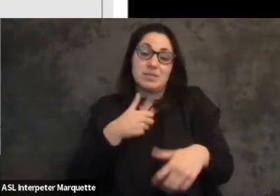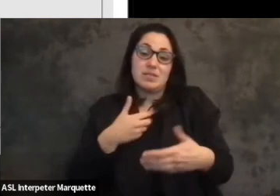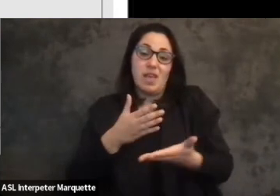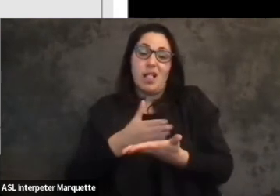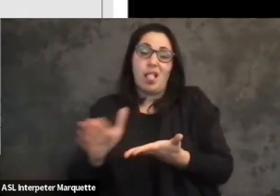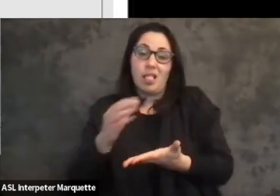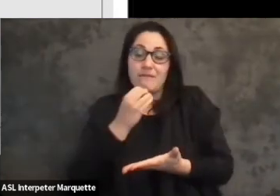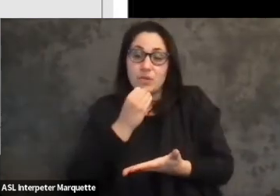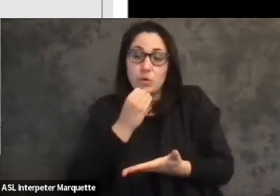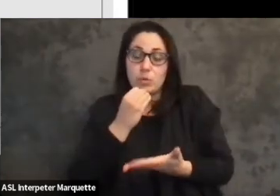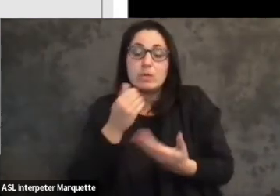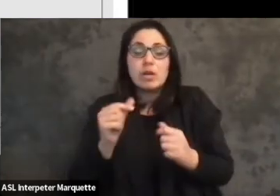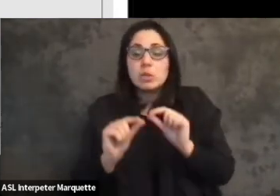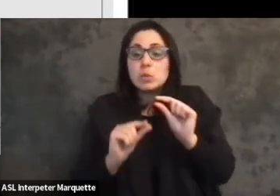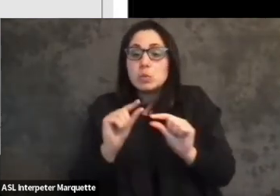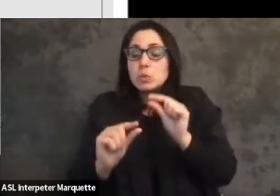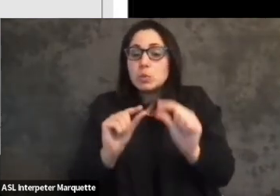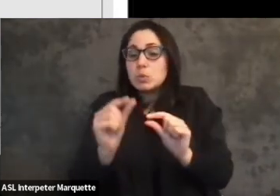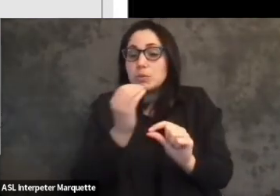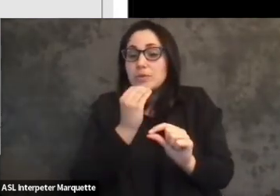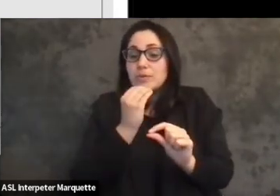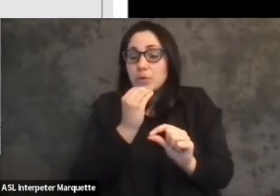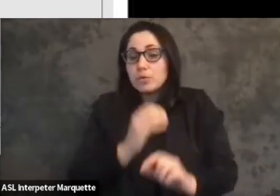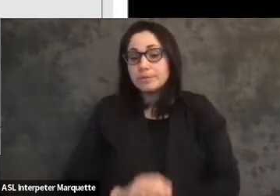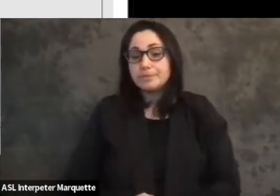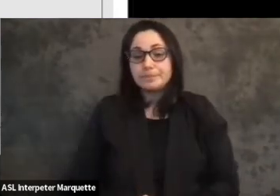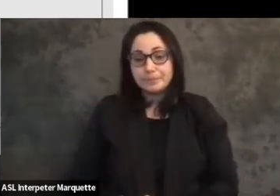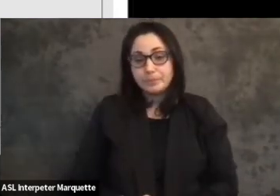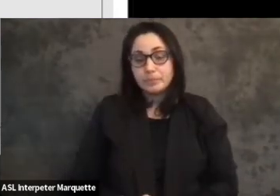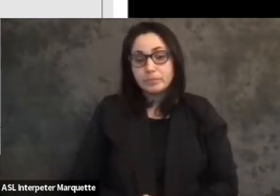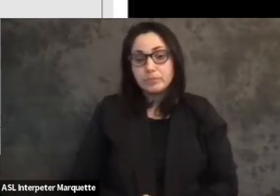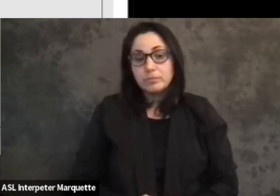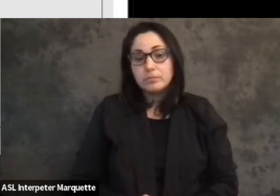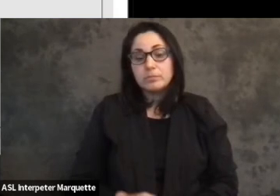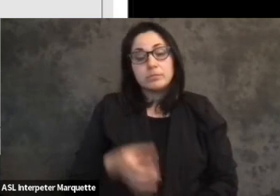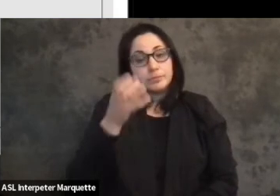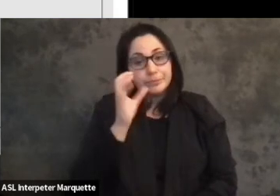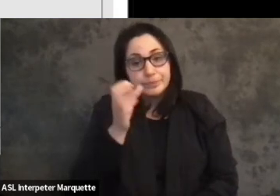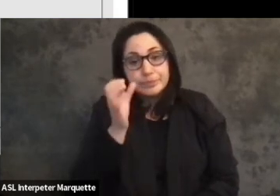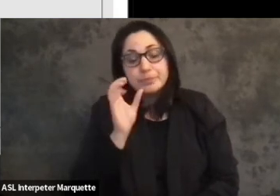me with the fatigue. Also, a lot of times I don't have an appetite, but I still try